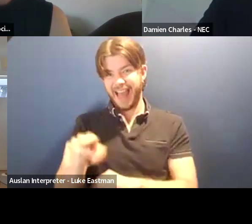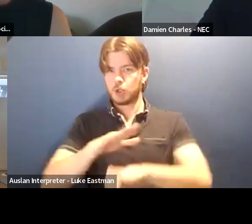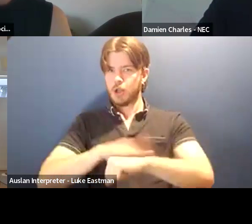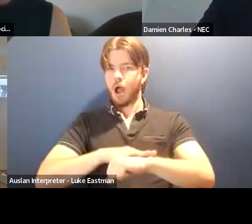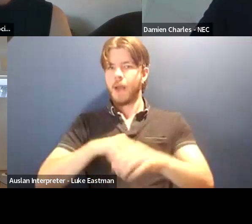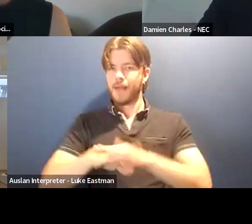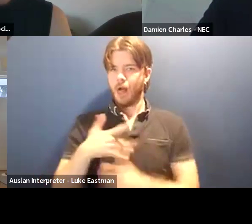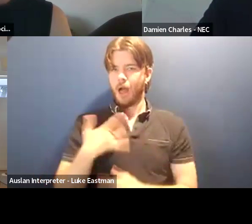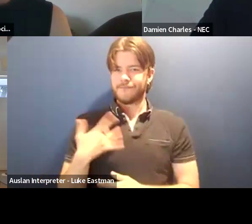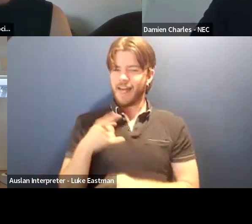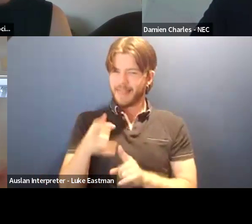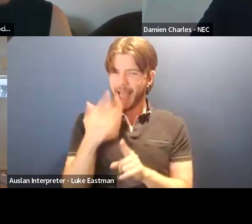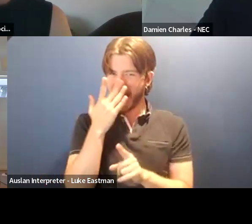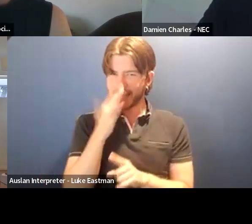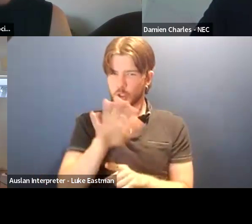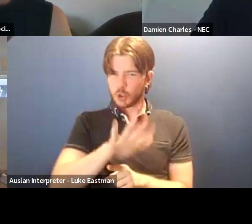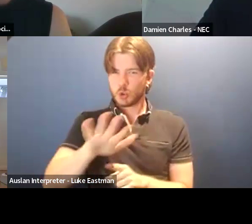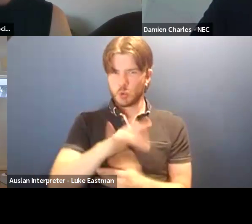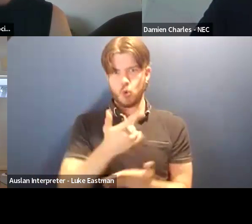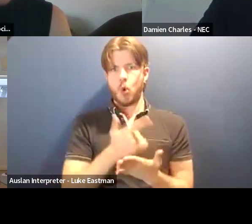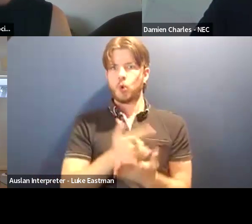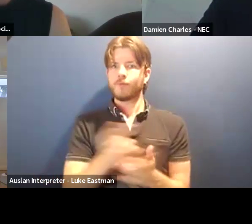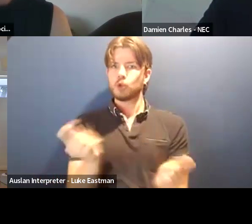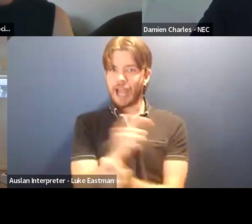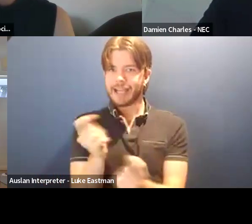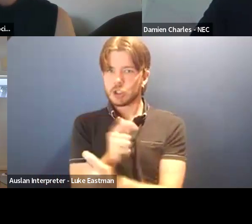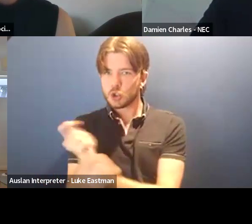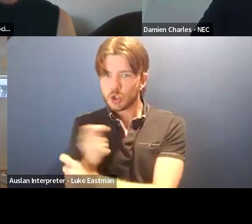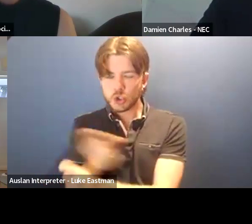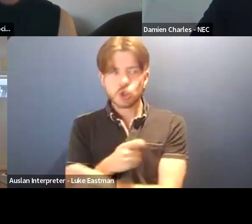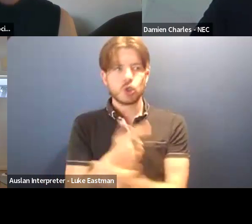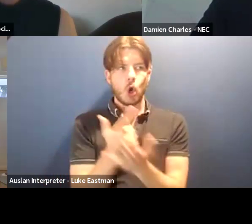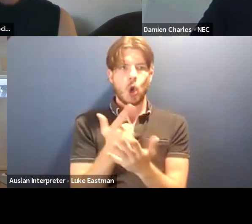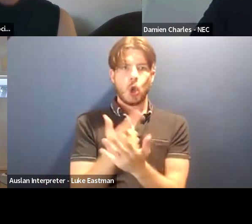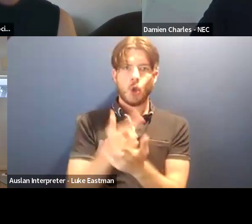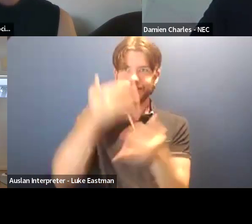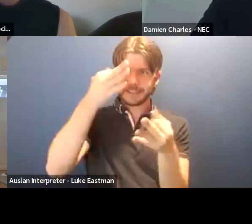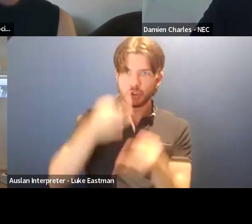potentially and navigation and you